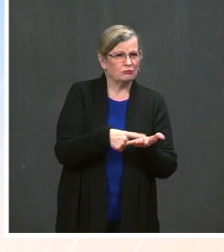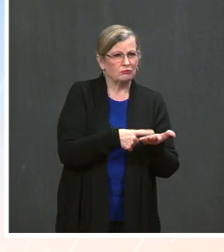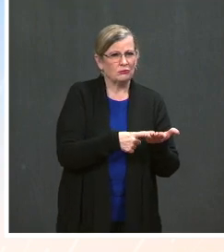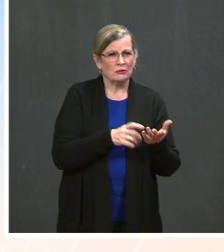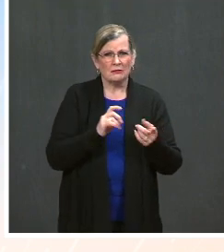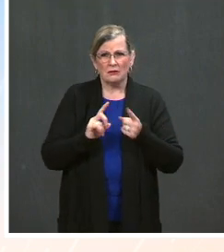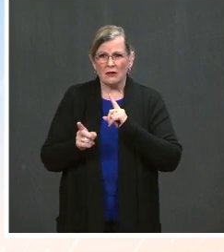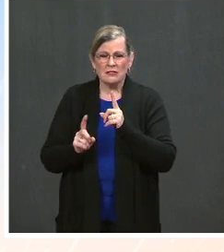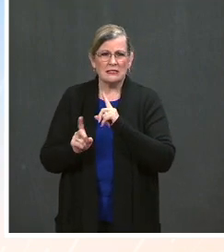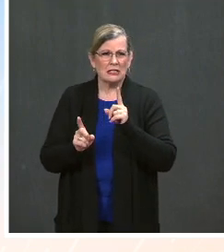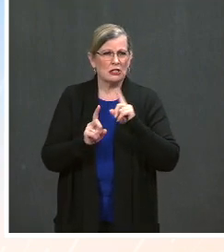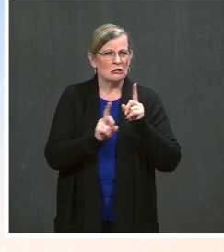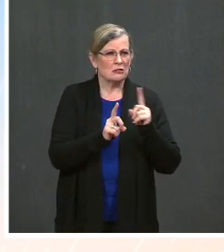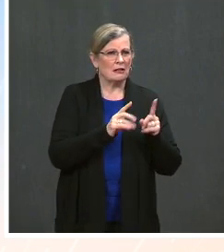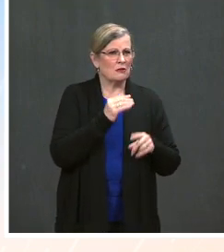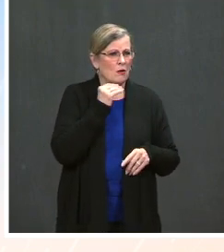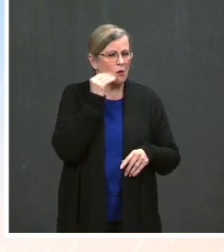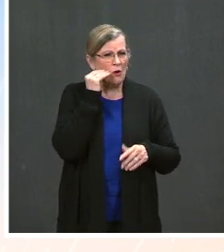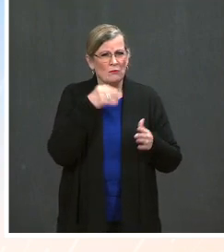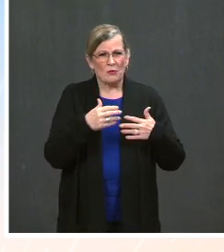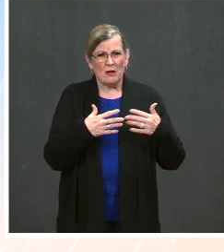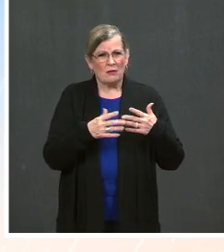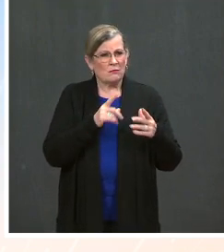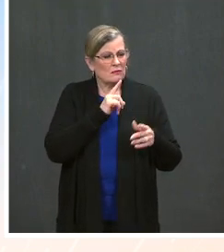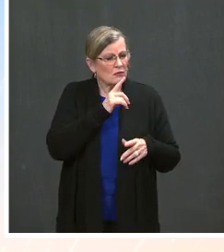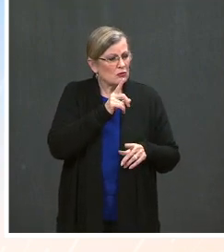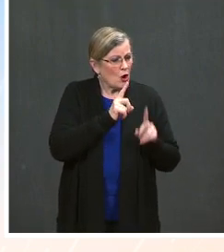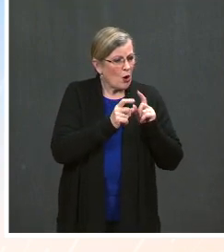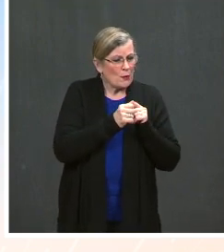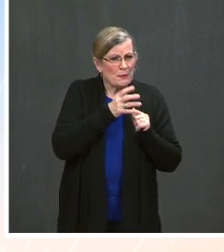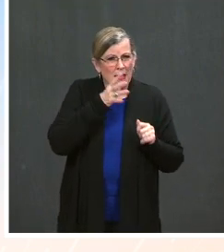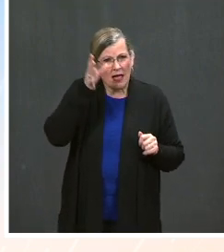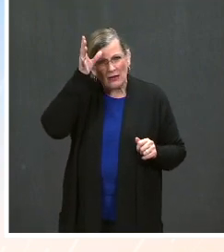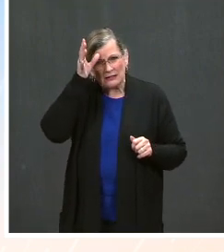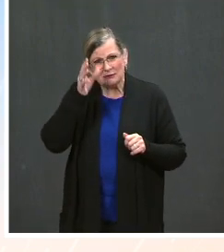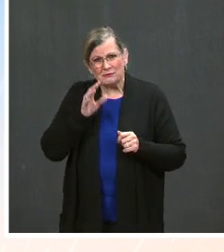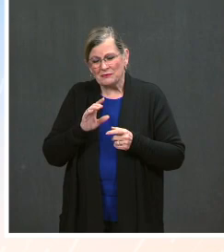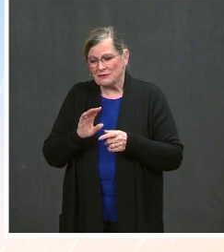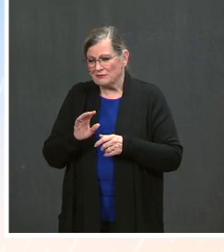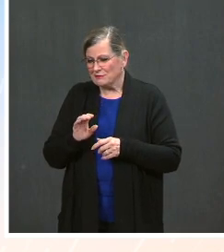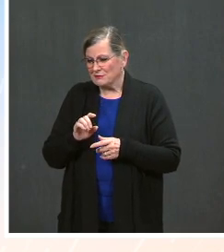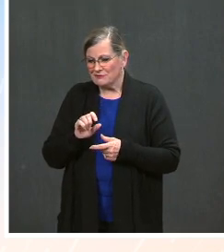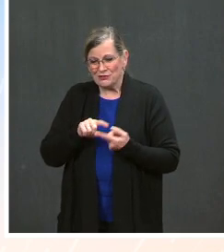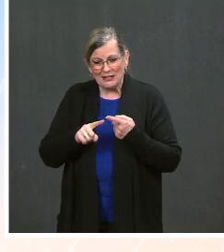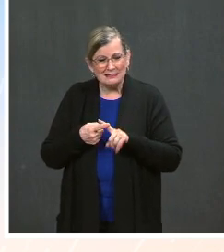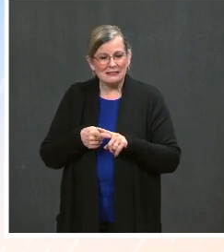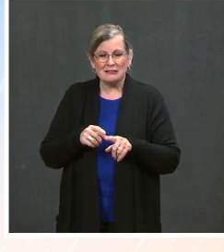I've talked to childcare providers; I've talked to small-business owners, members of labor unions, frontline public employees,